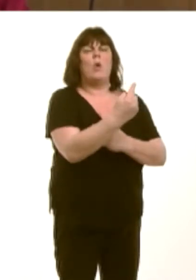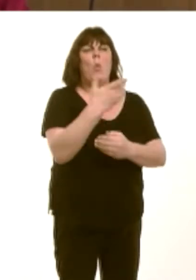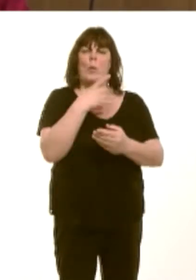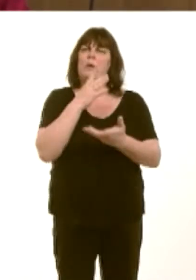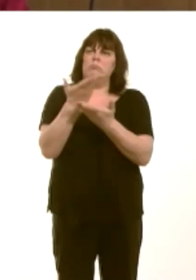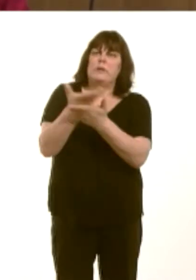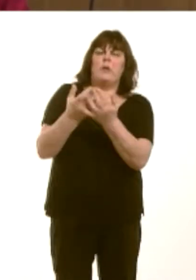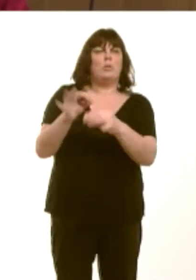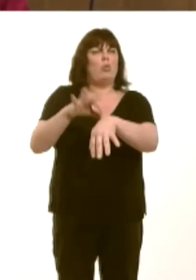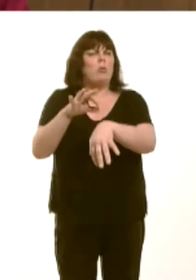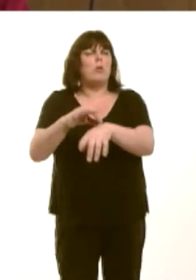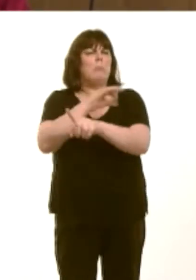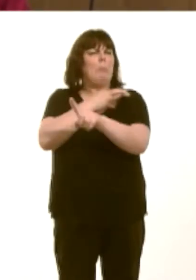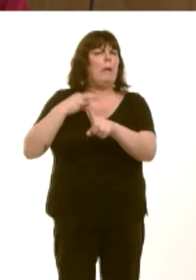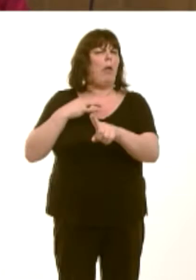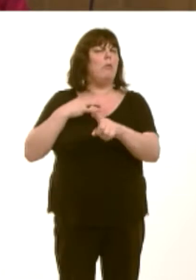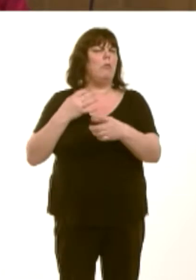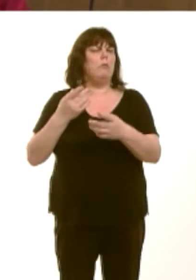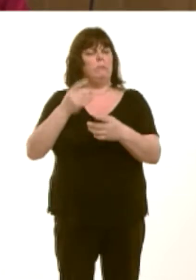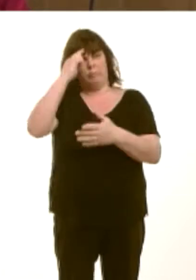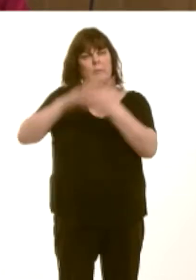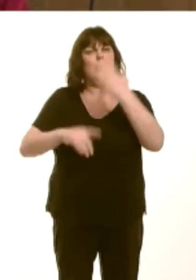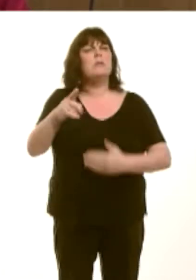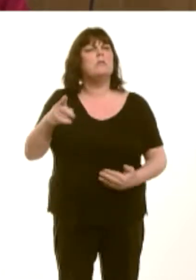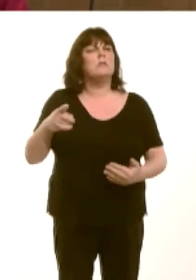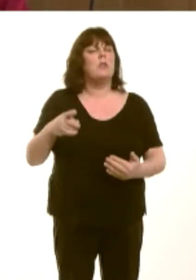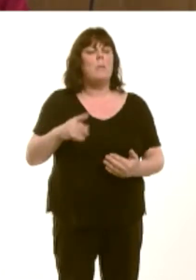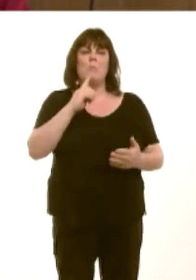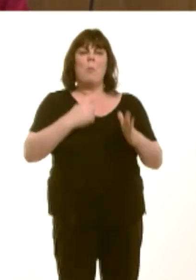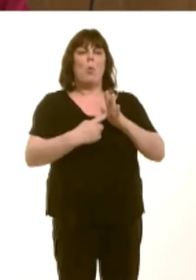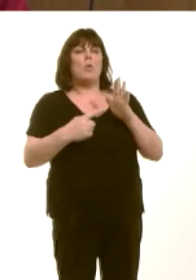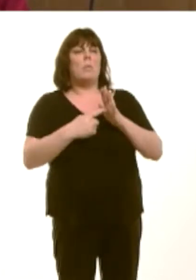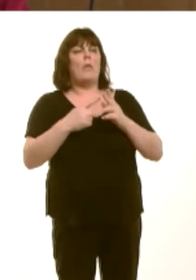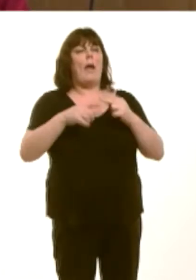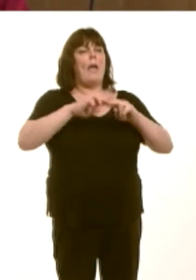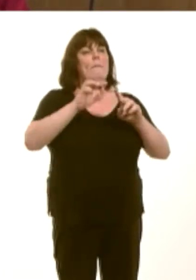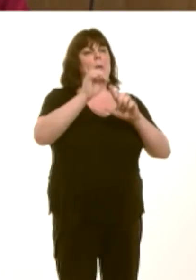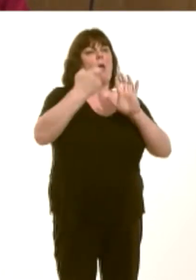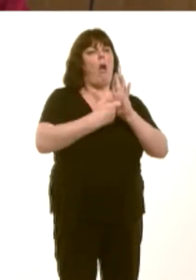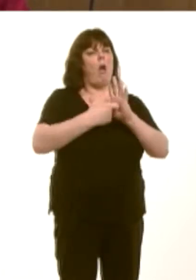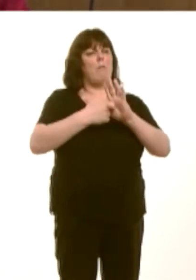She makes a good point though, because, with regard to the IPFR review process, achieving that greater level of consistency is something that we are looking to do.